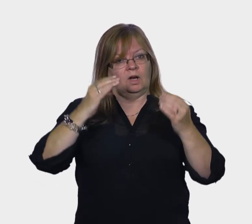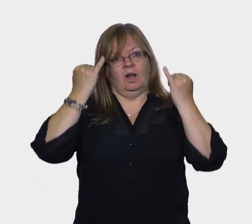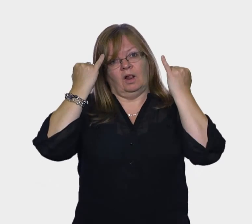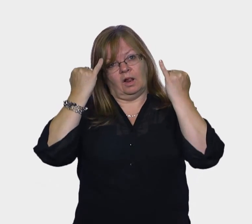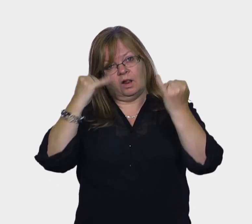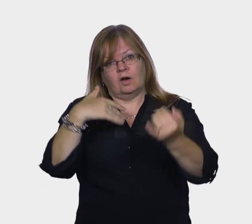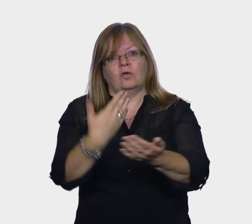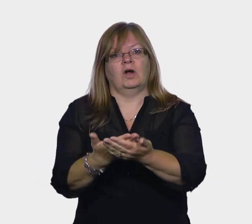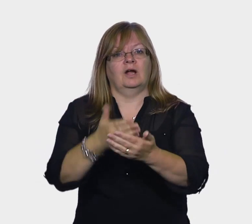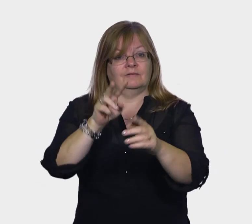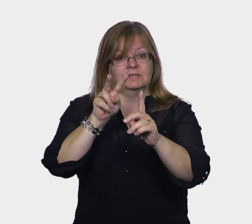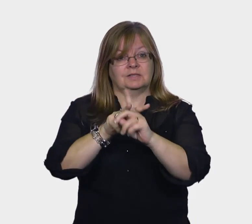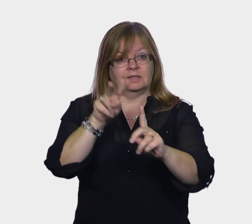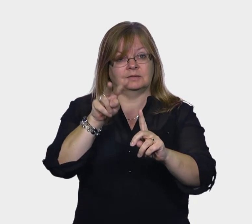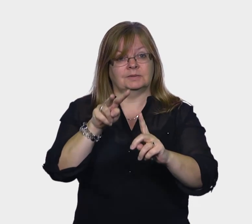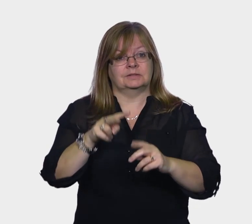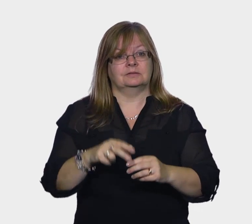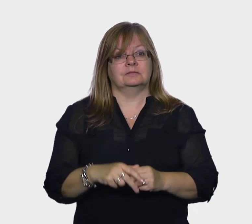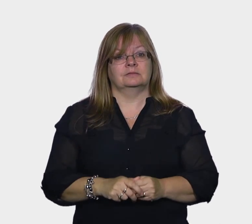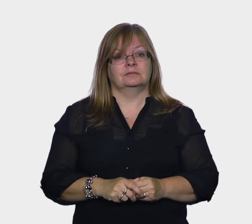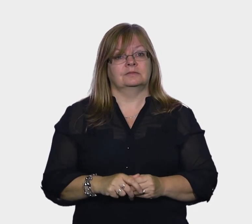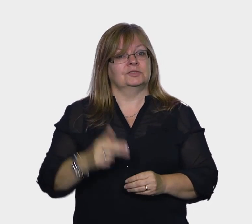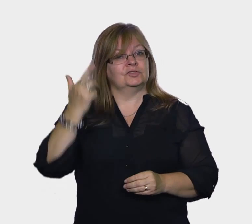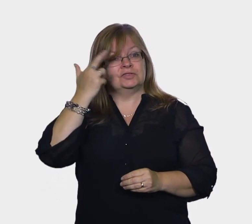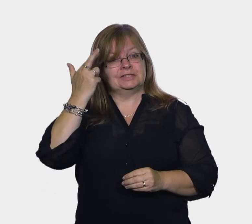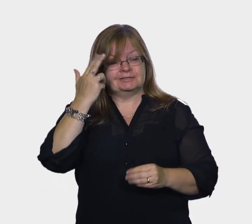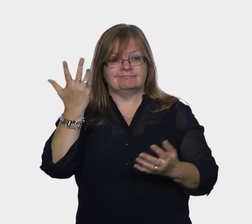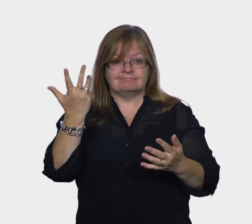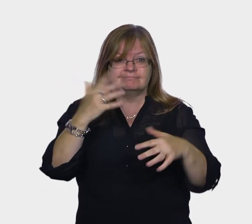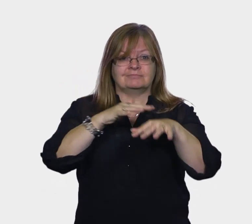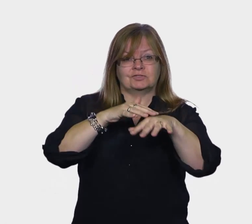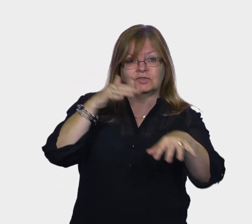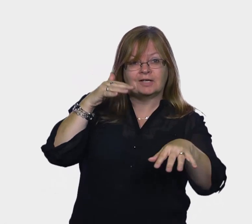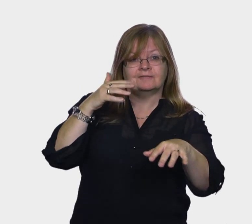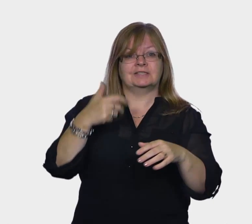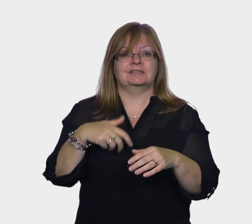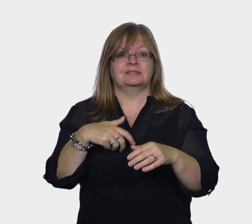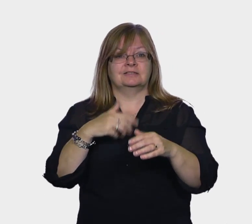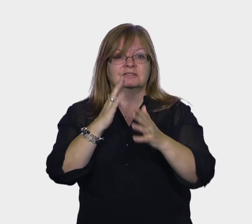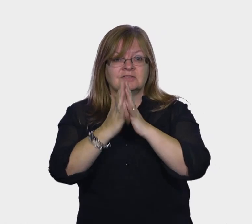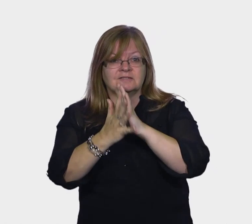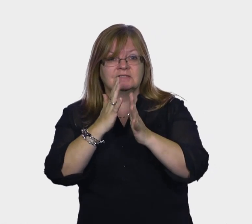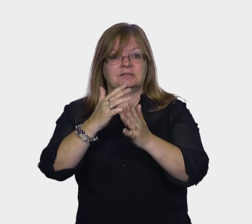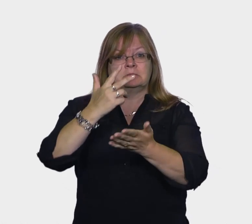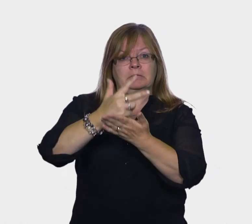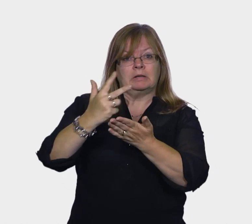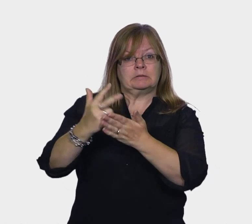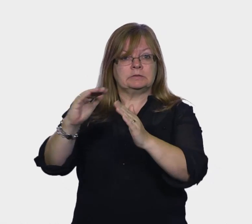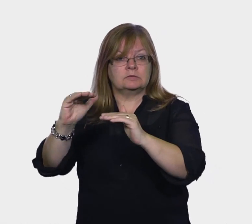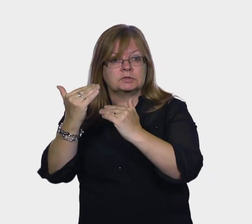longer to get to appointments, as there are travel restrictions and traffic changes